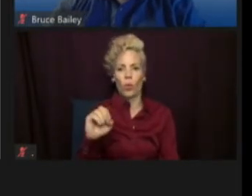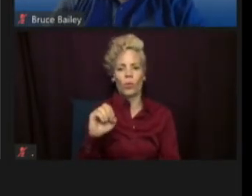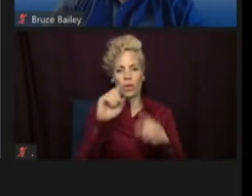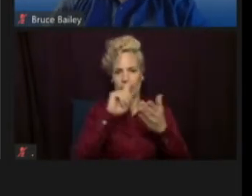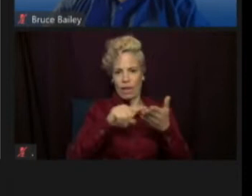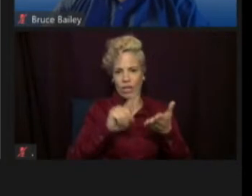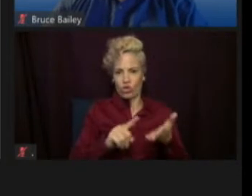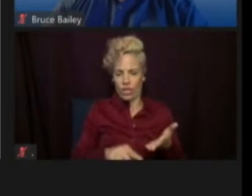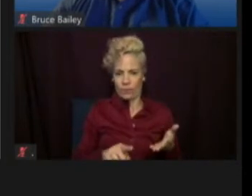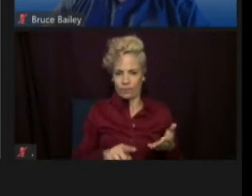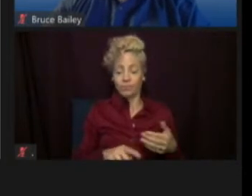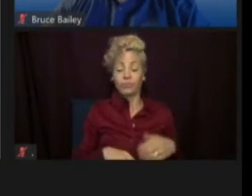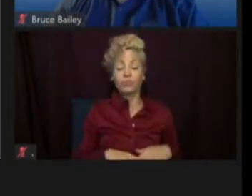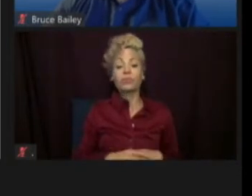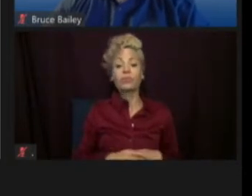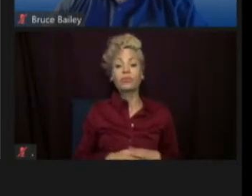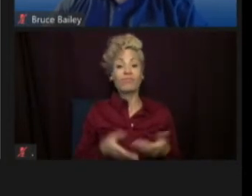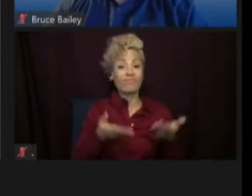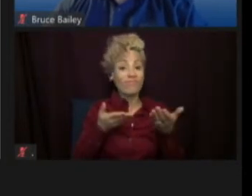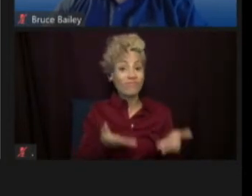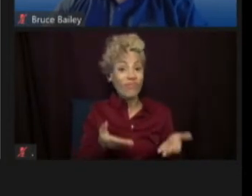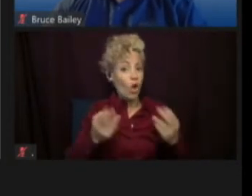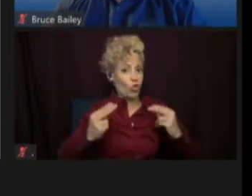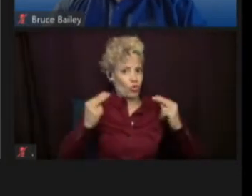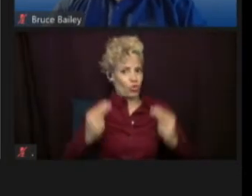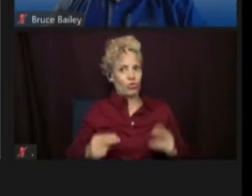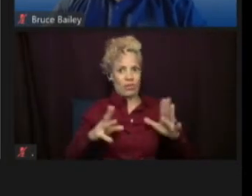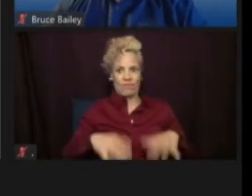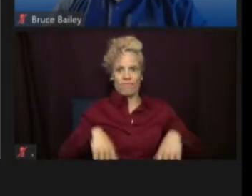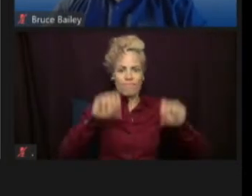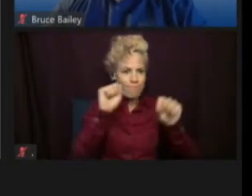Here, a human does the testing, and determines test results.